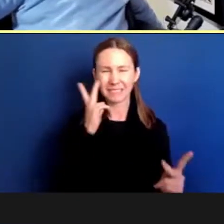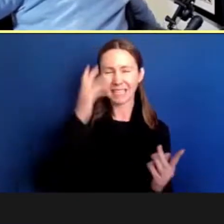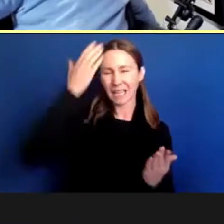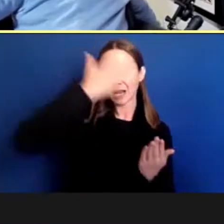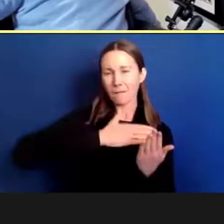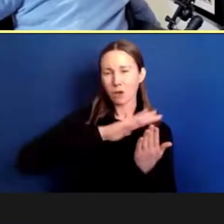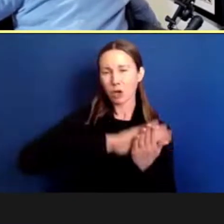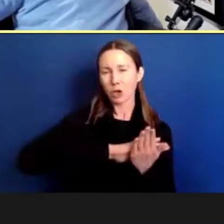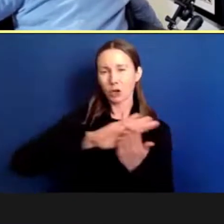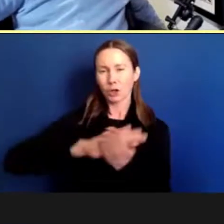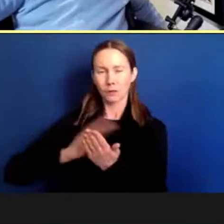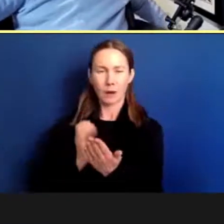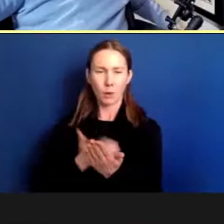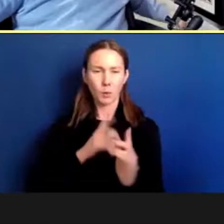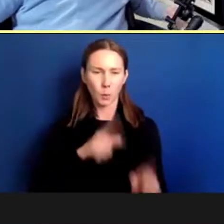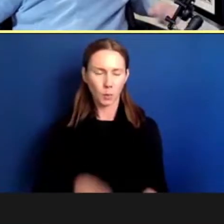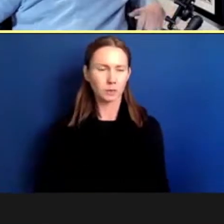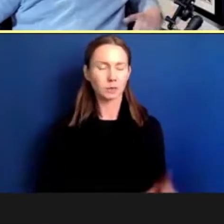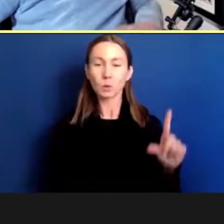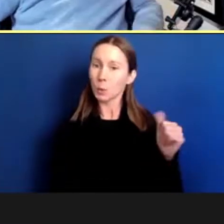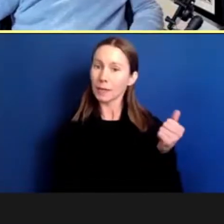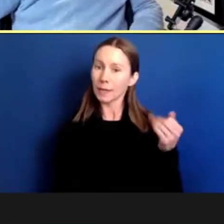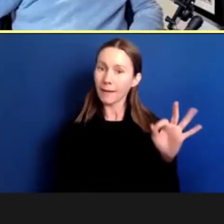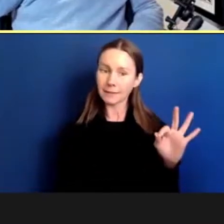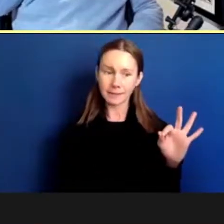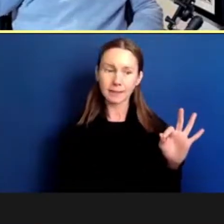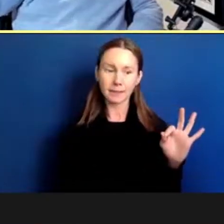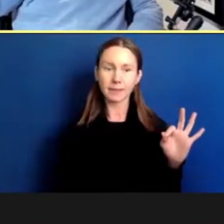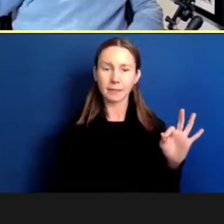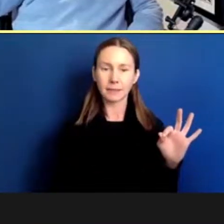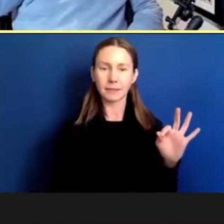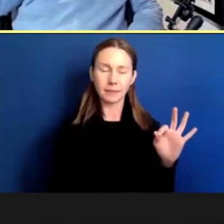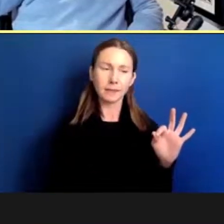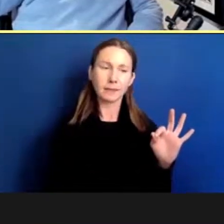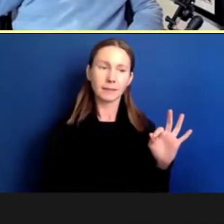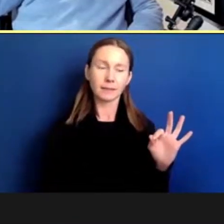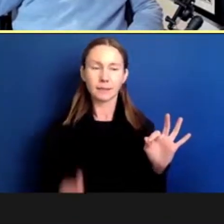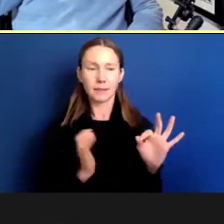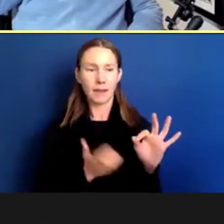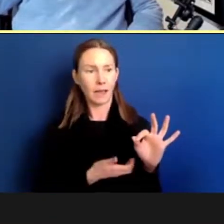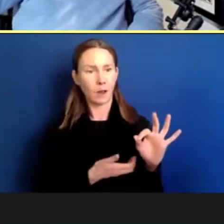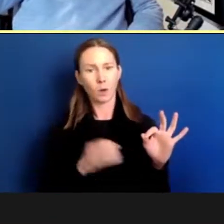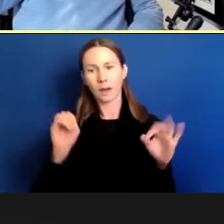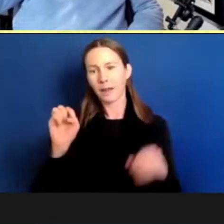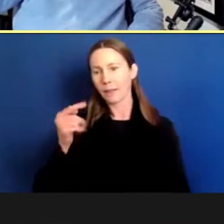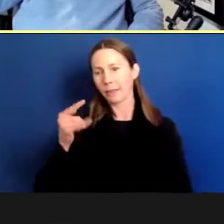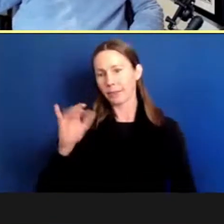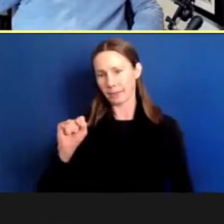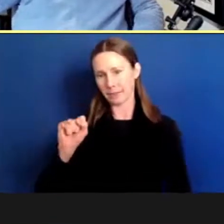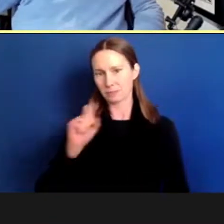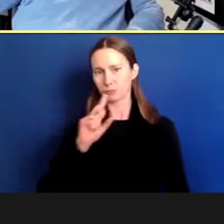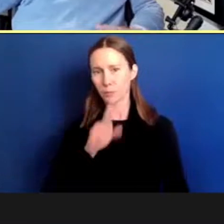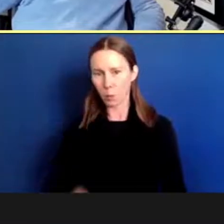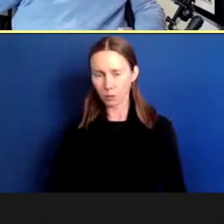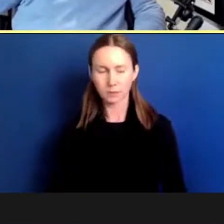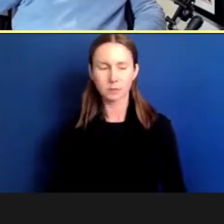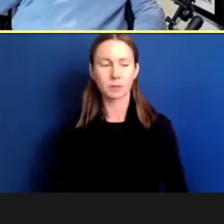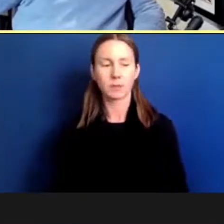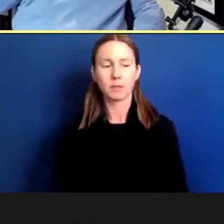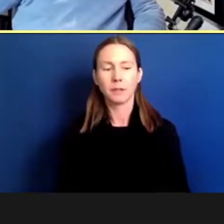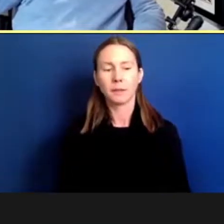beginning in 2019, as part of our bioethics series reports, we had a number of reports